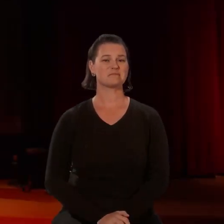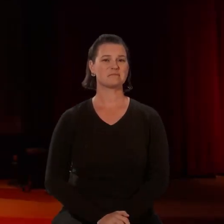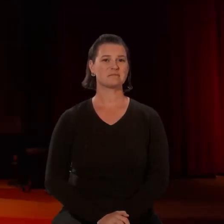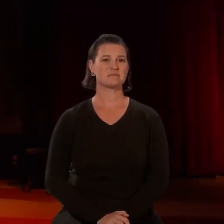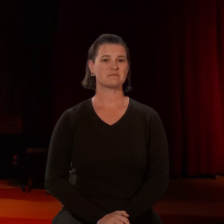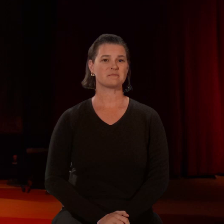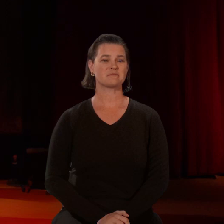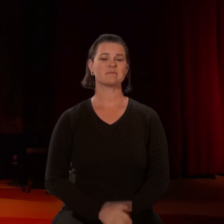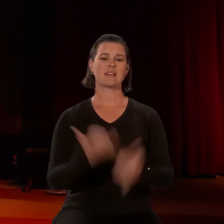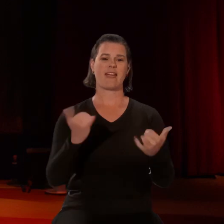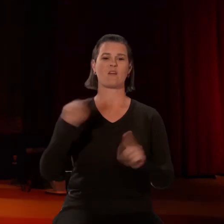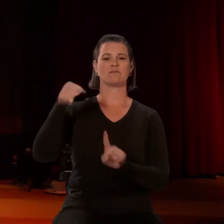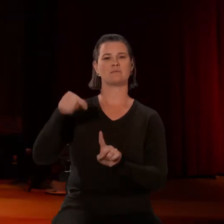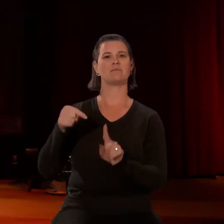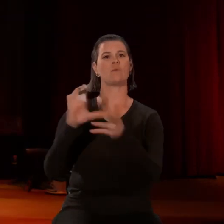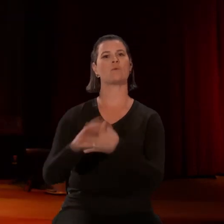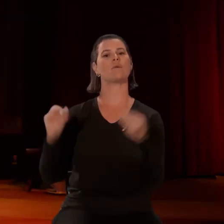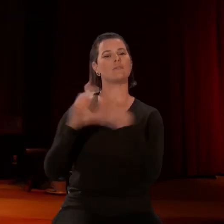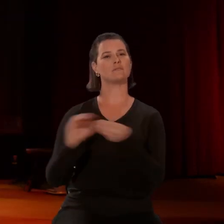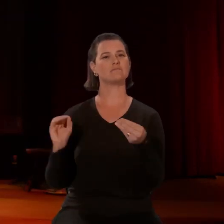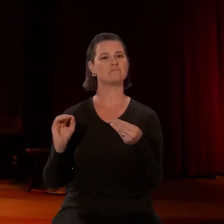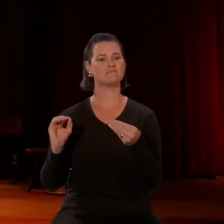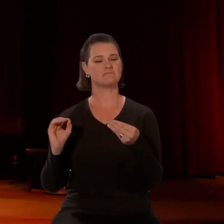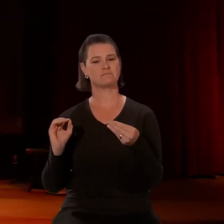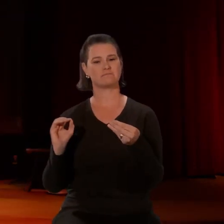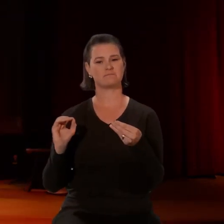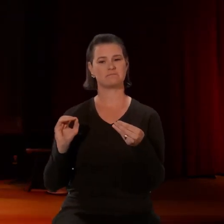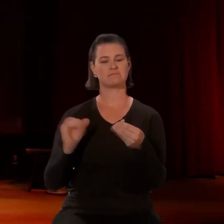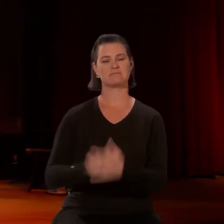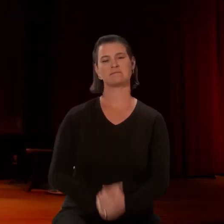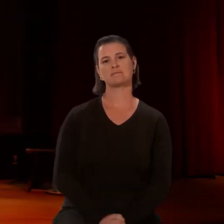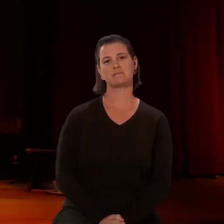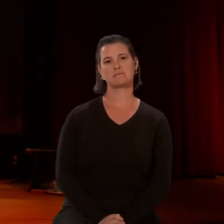Now, to the story. (slices apple) (crunches)